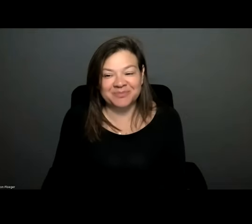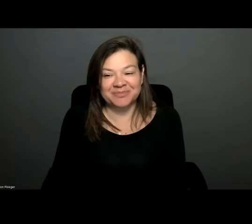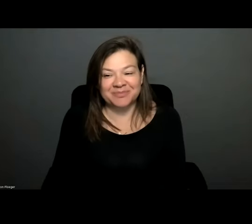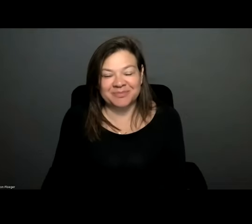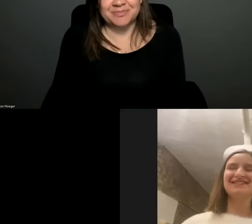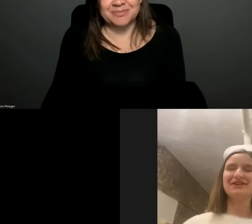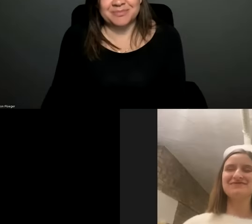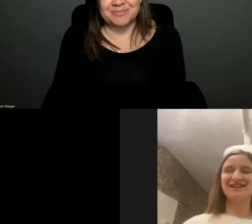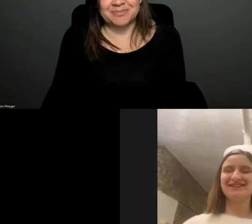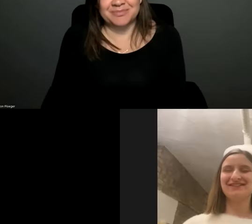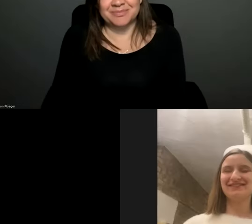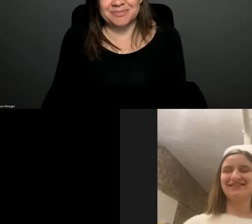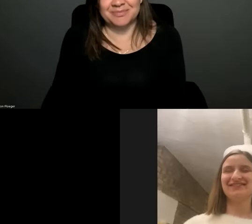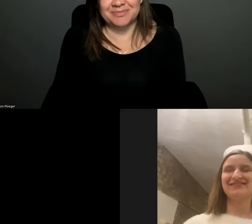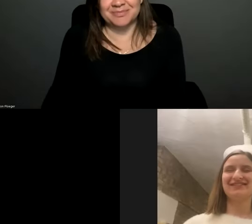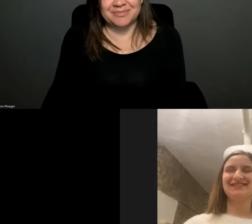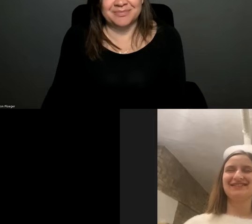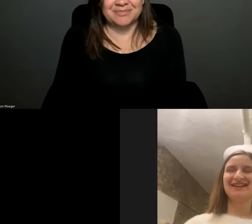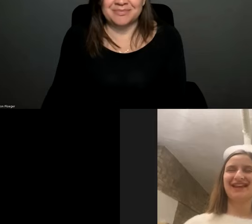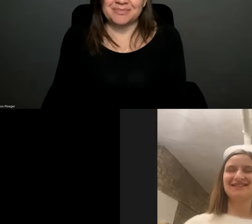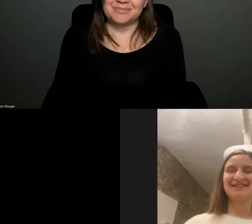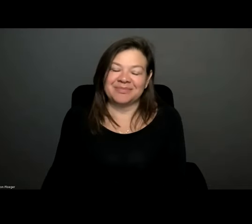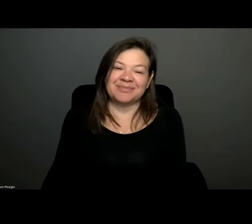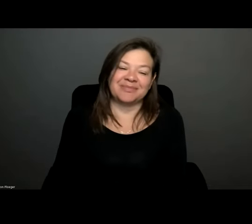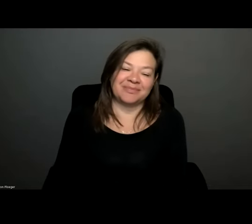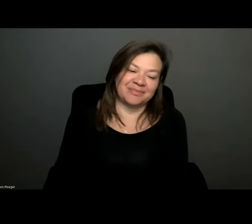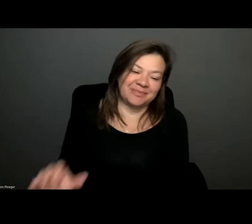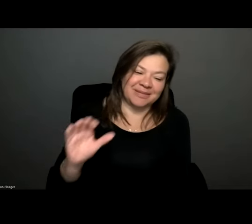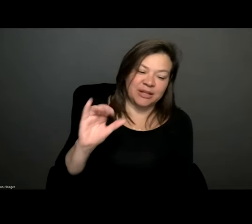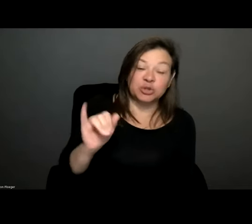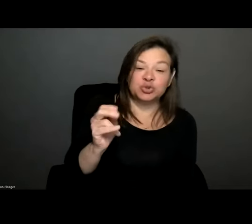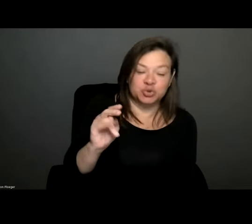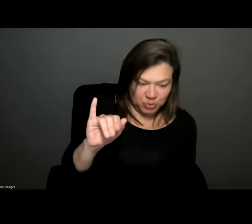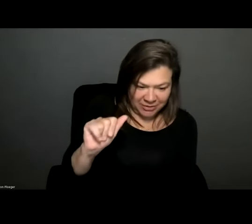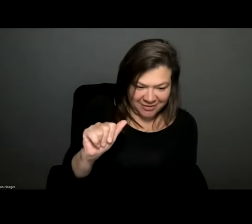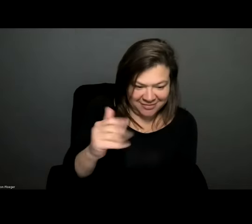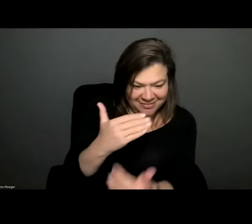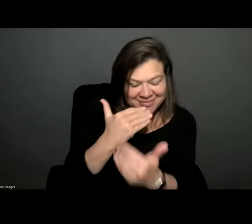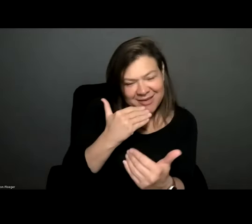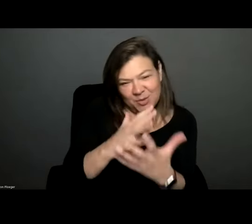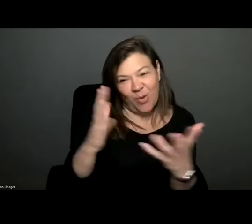Thank you so much, all of you, for those answers. Yeah, I think in so many areas of life,